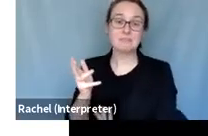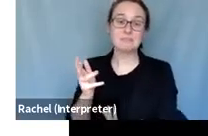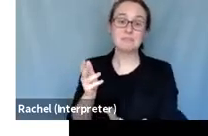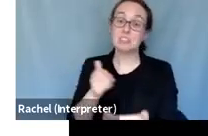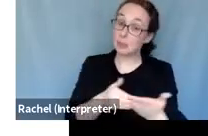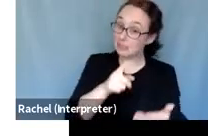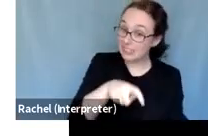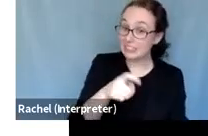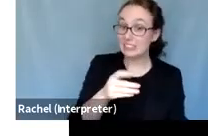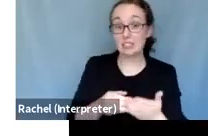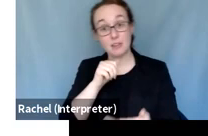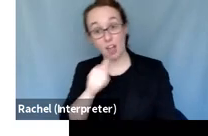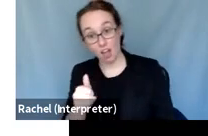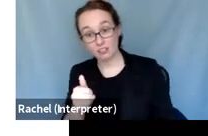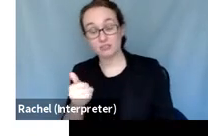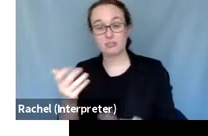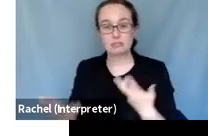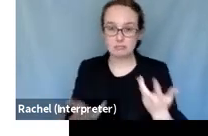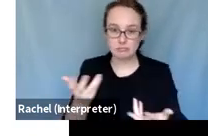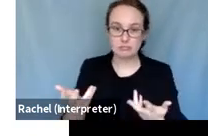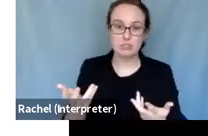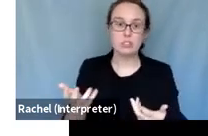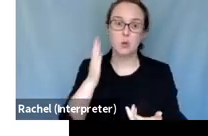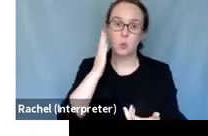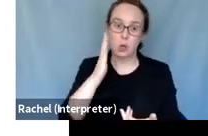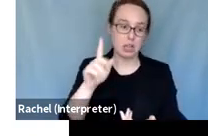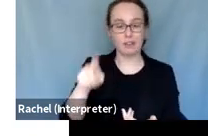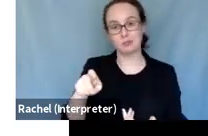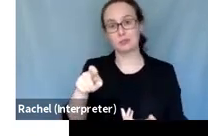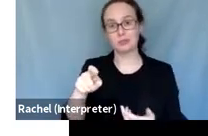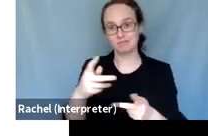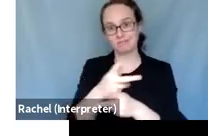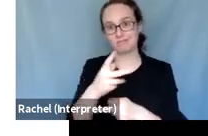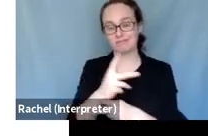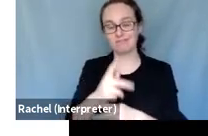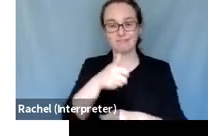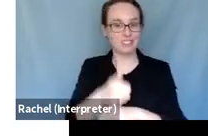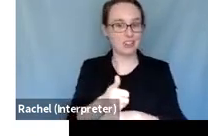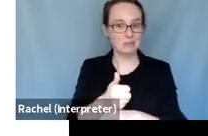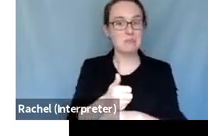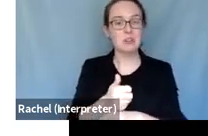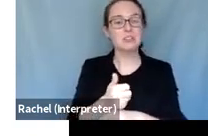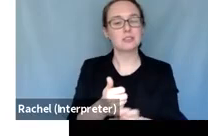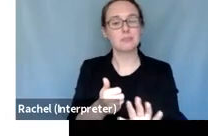Sage Talbot: So we're going to have to get that set up accordingly. So just make sure you do check all of them out.